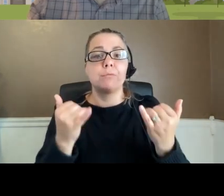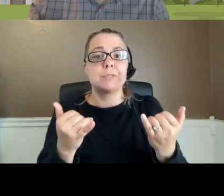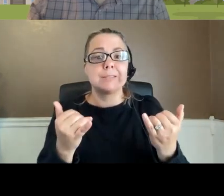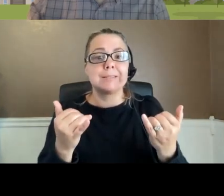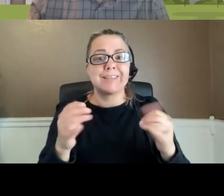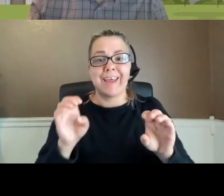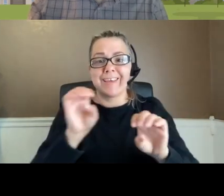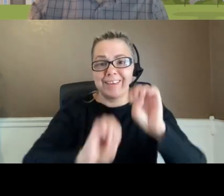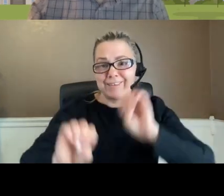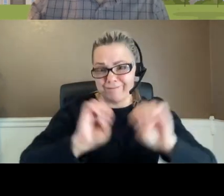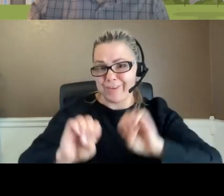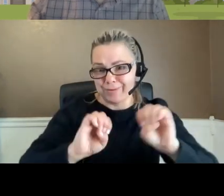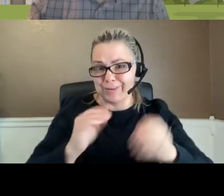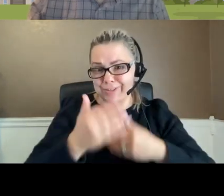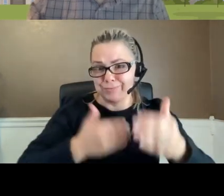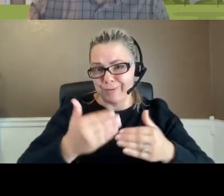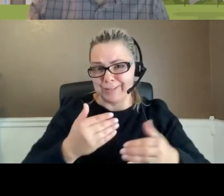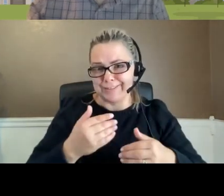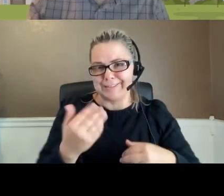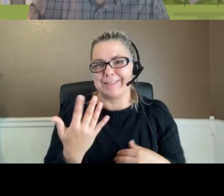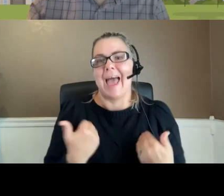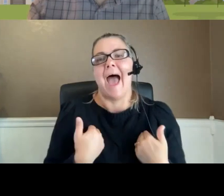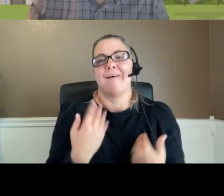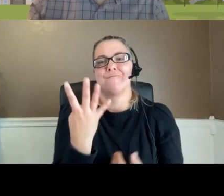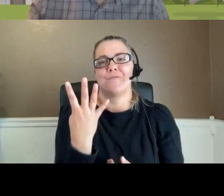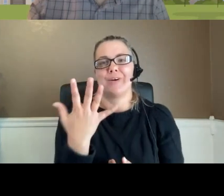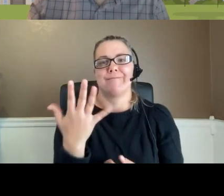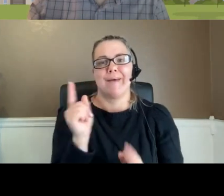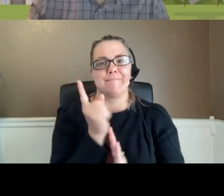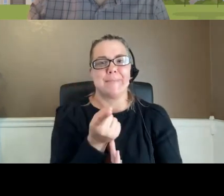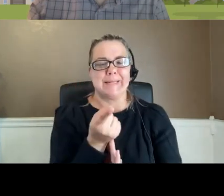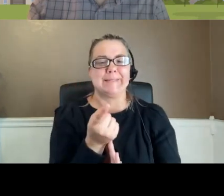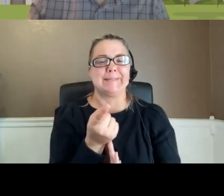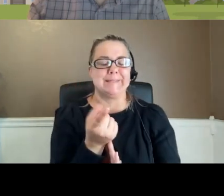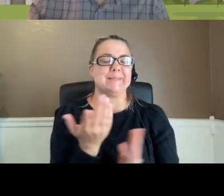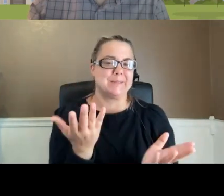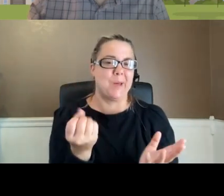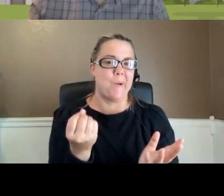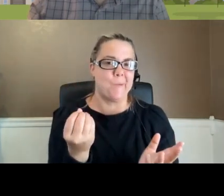and so we're going to really drill down into some detail in this evaluation and testing component.